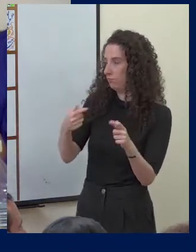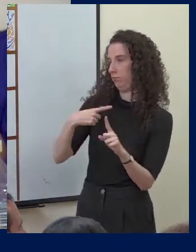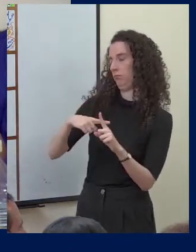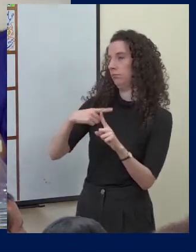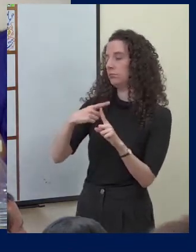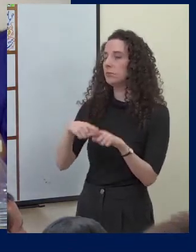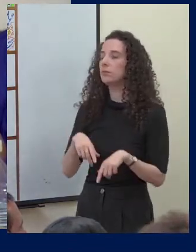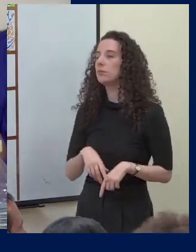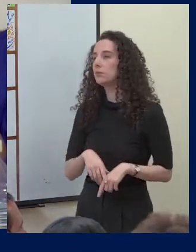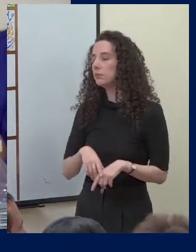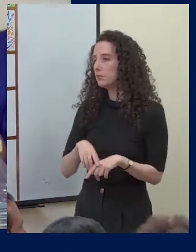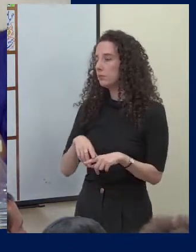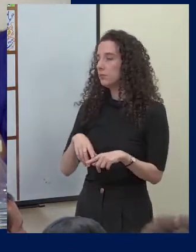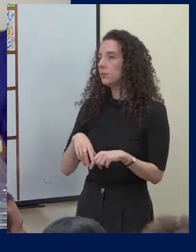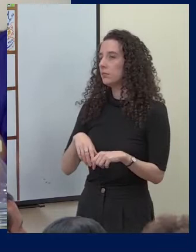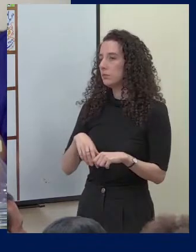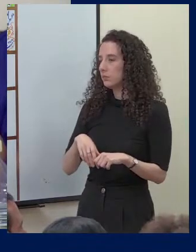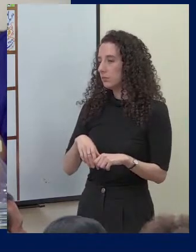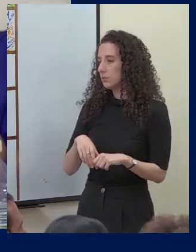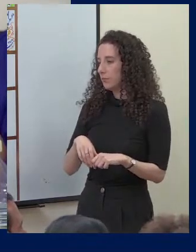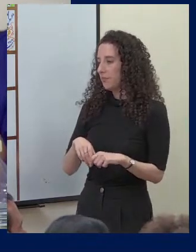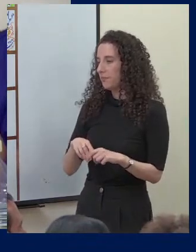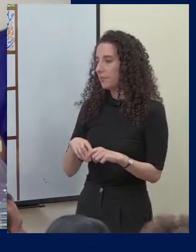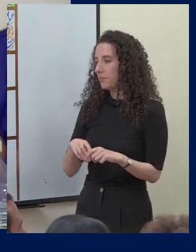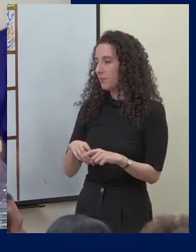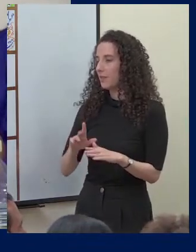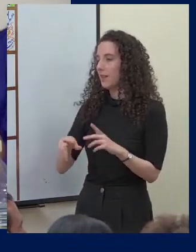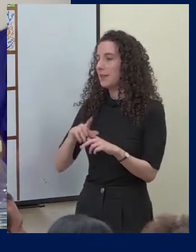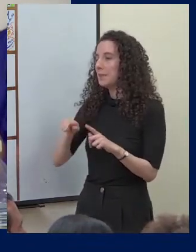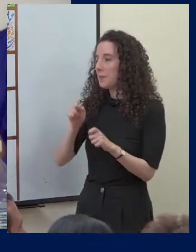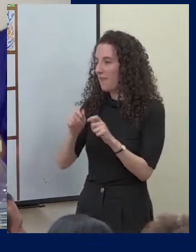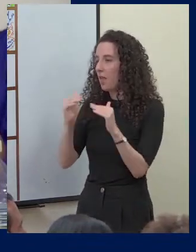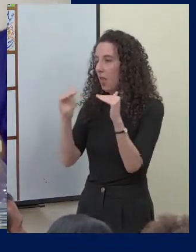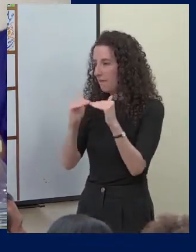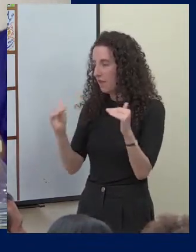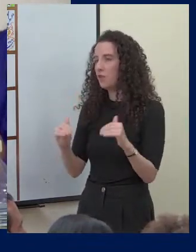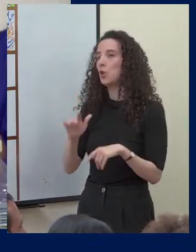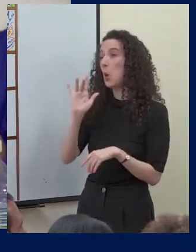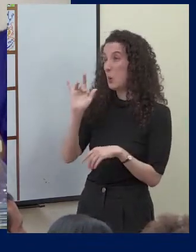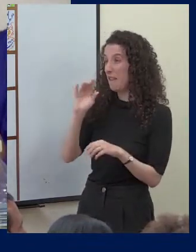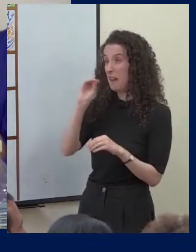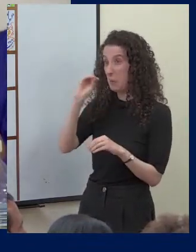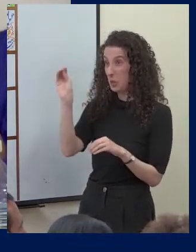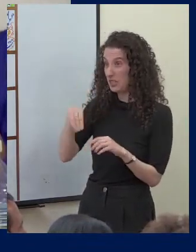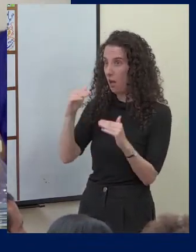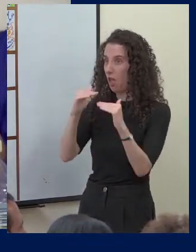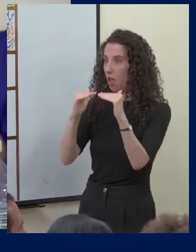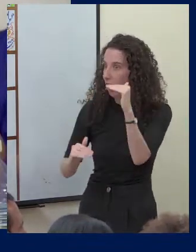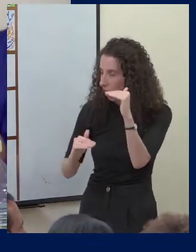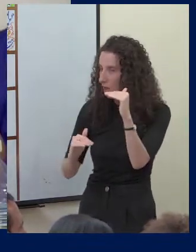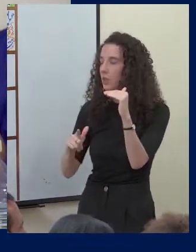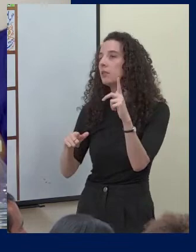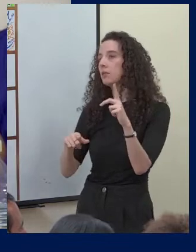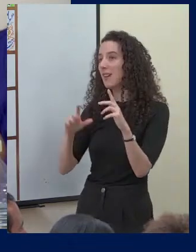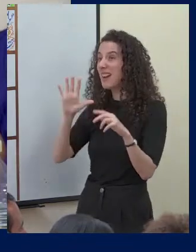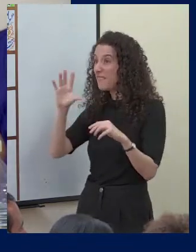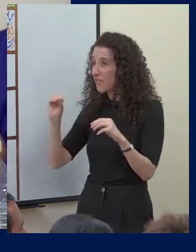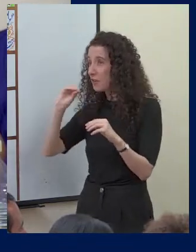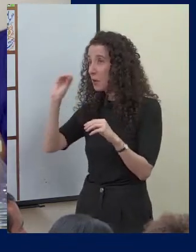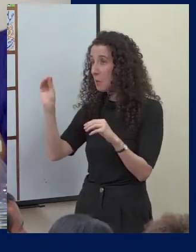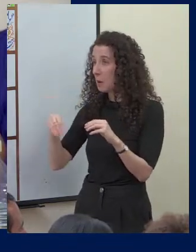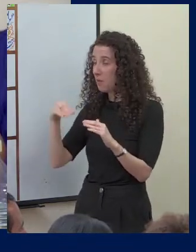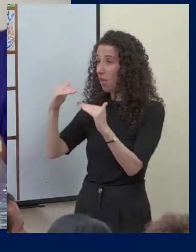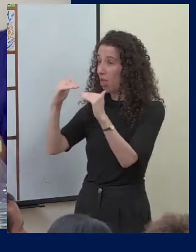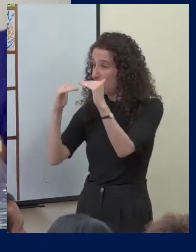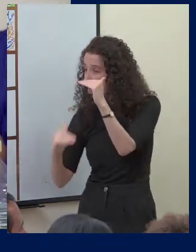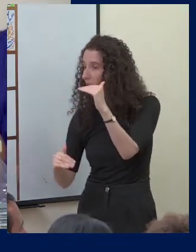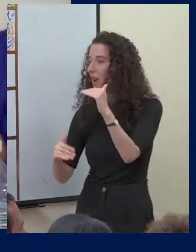or 50% decrease in a scale 50% decrease cutting in half of the symptoms of suicidal ideation.